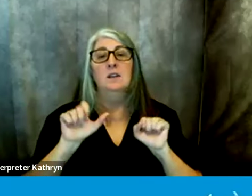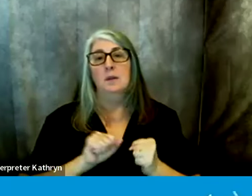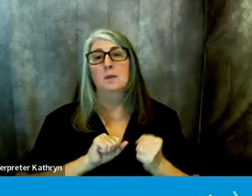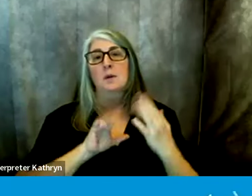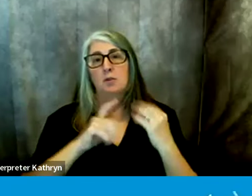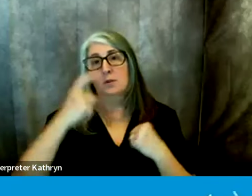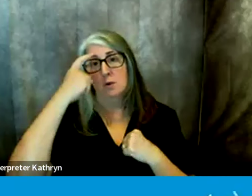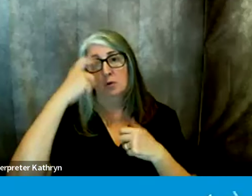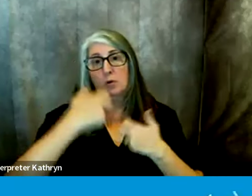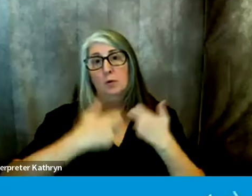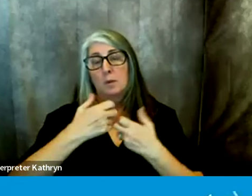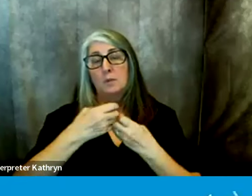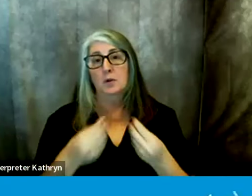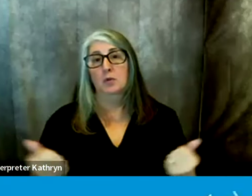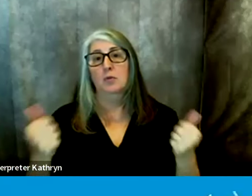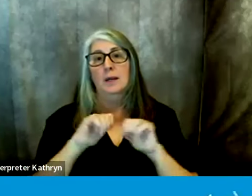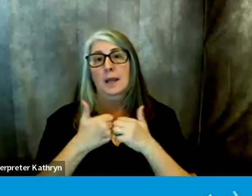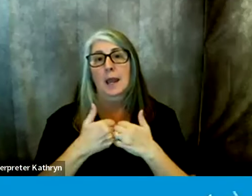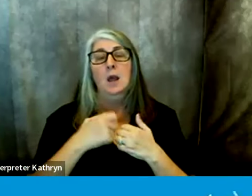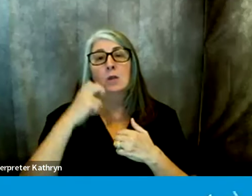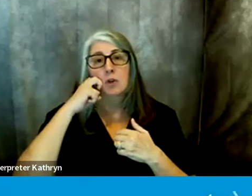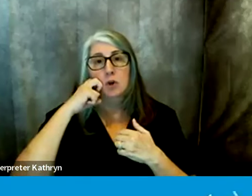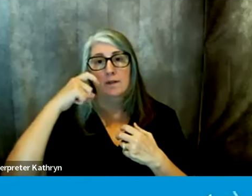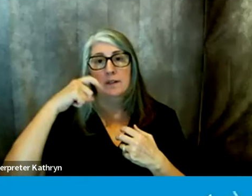and to correct how the nervous system malfunctions.